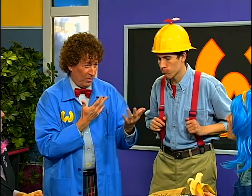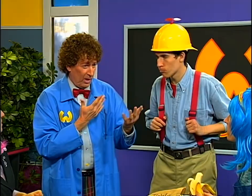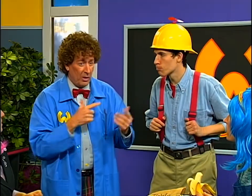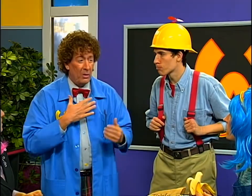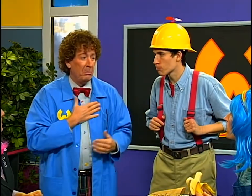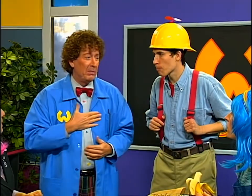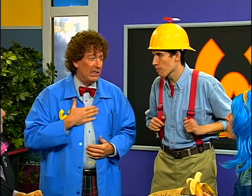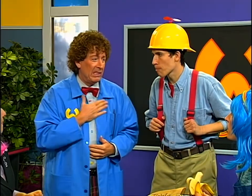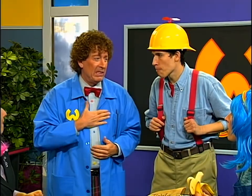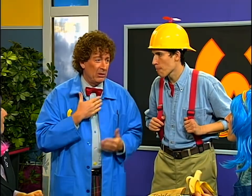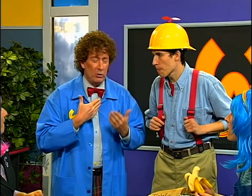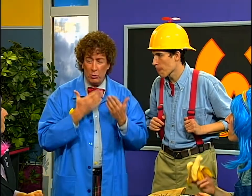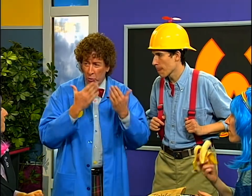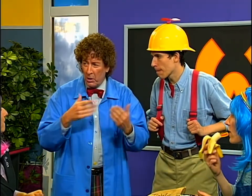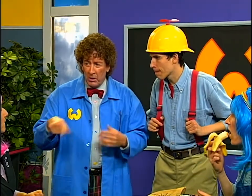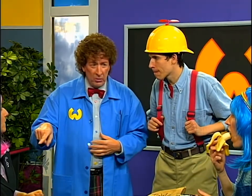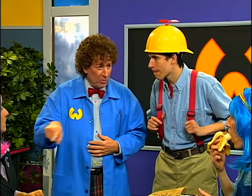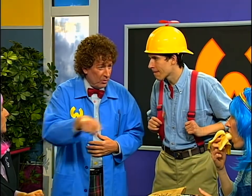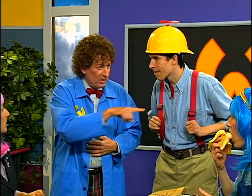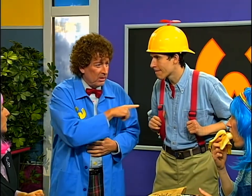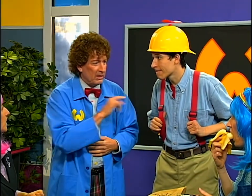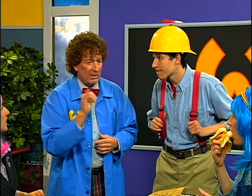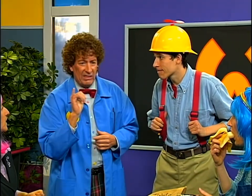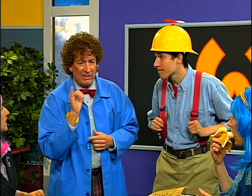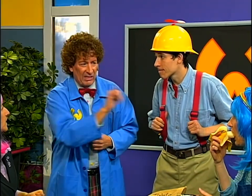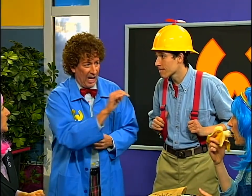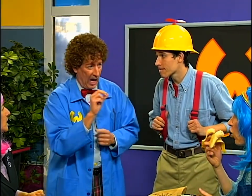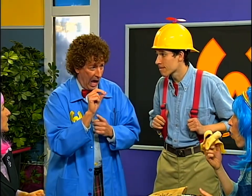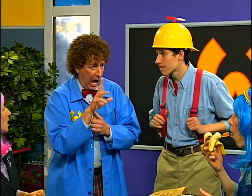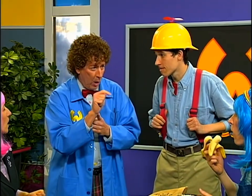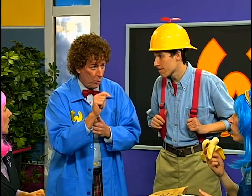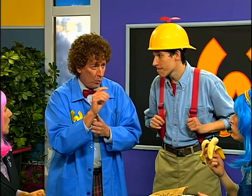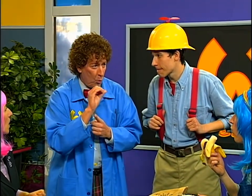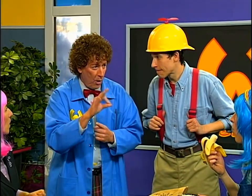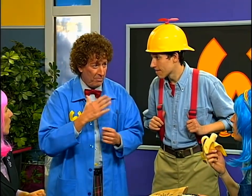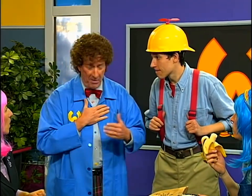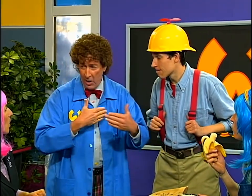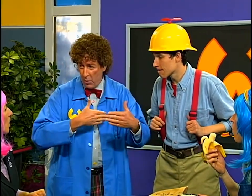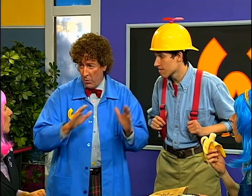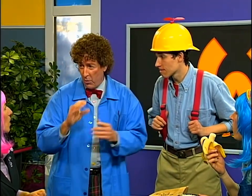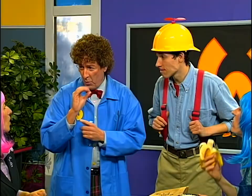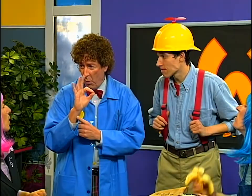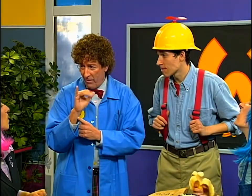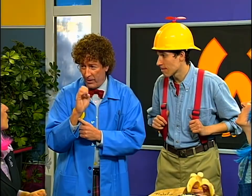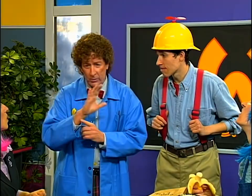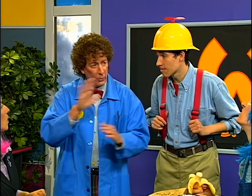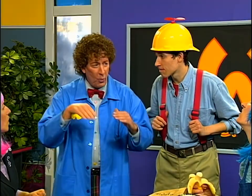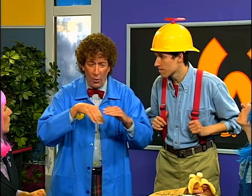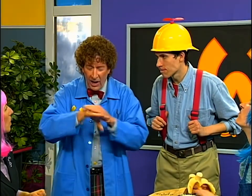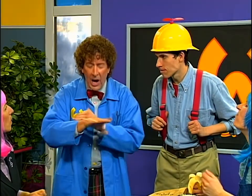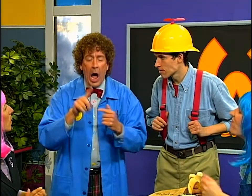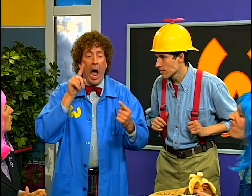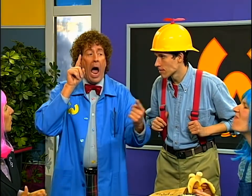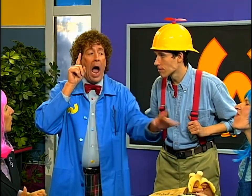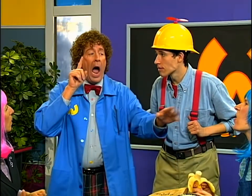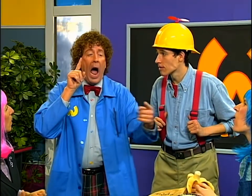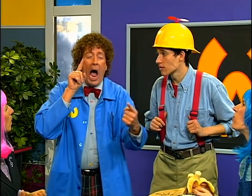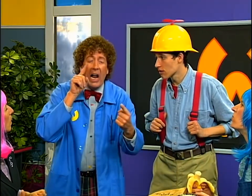WELL, CAN YOU FIX IT? SURE. IT'LL TAKE LESS THAN AN HOUR. NO PROBLEM FOR AN EXPERT, HA-HA. HO-HO-HO, GREAT.